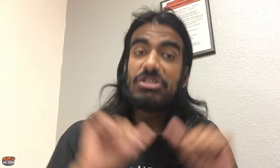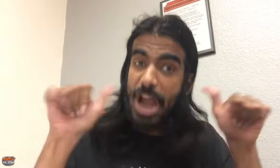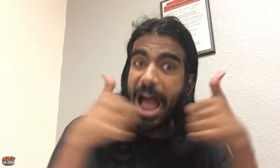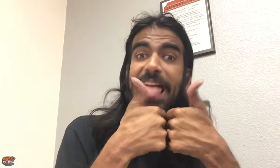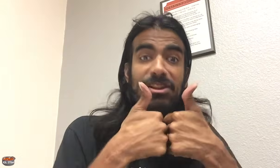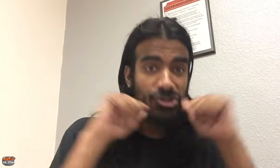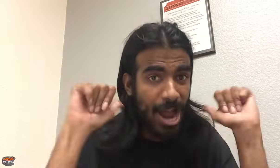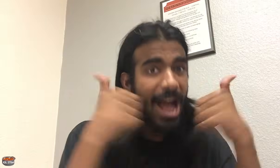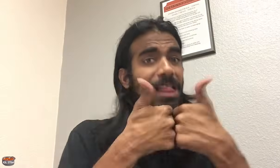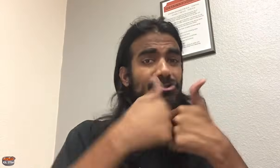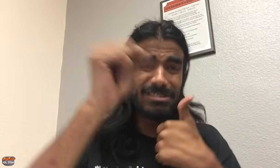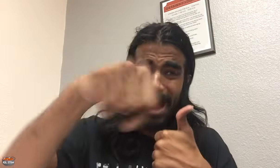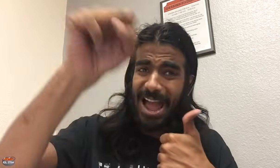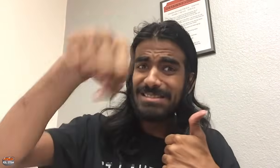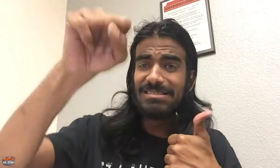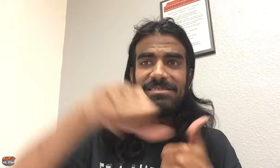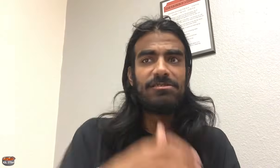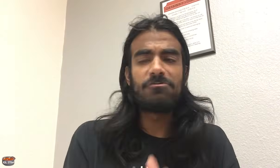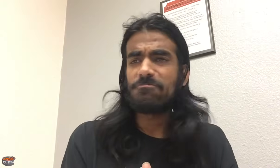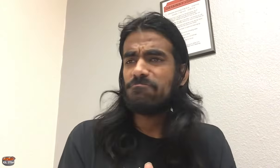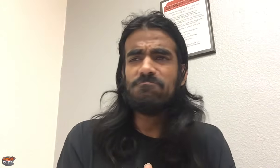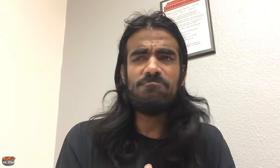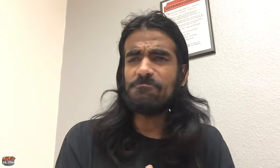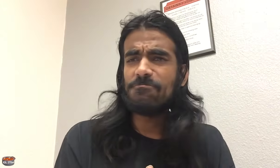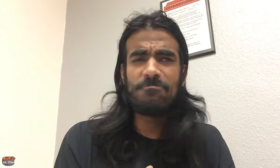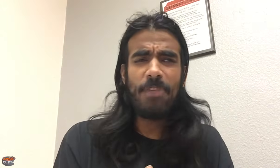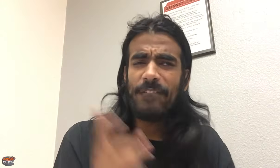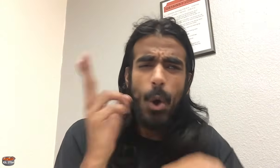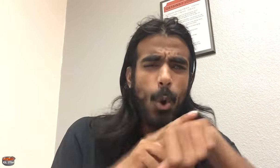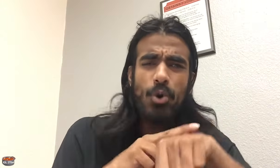hearing world, it was a challenge definitely, yes.